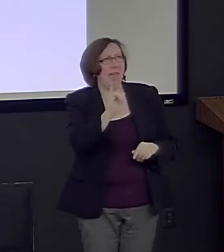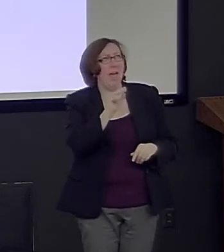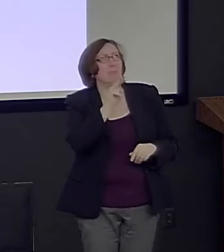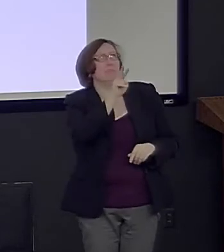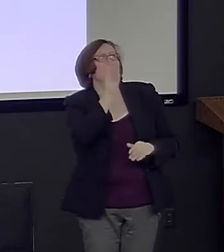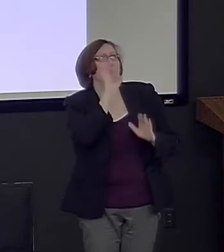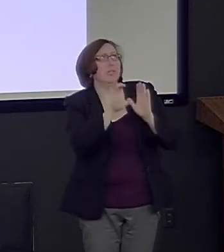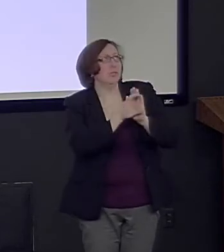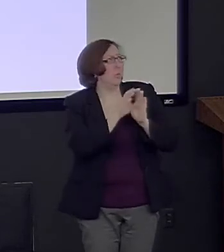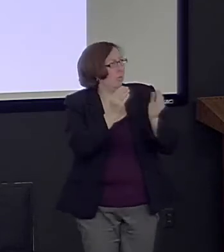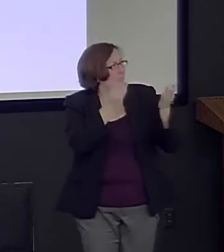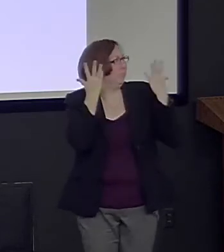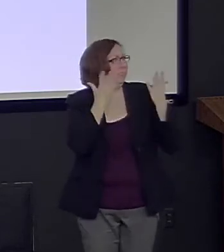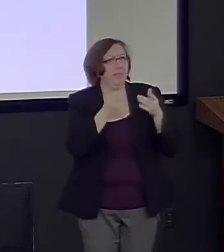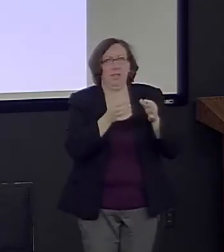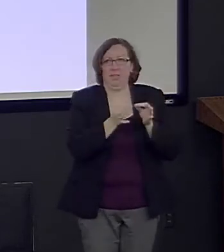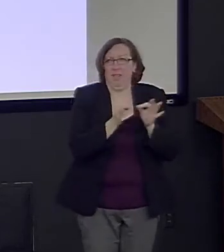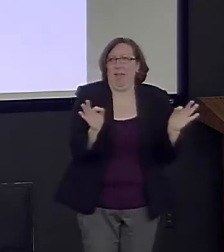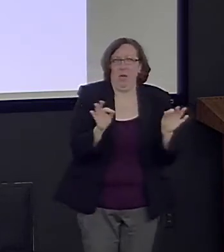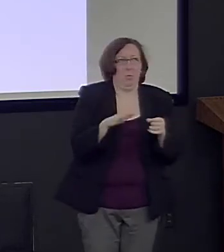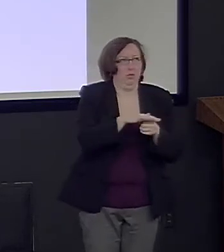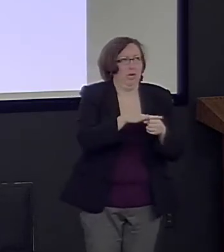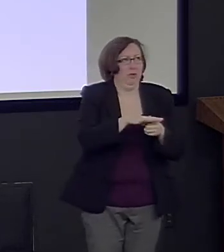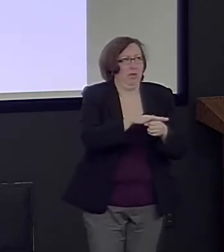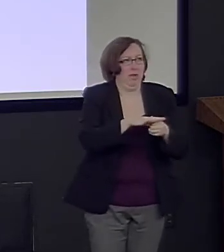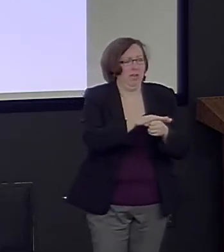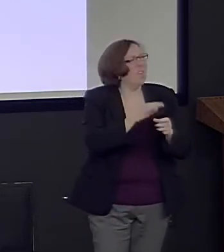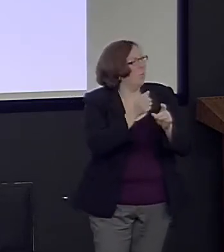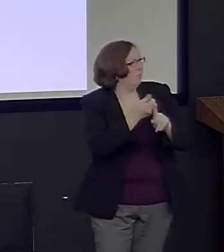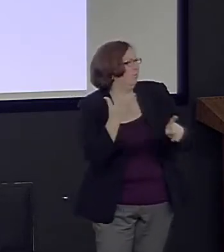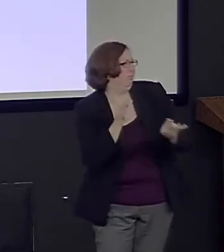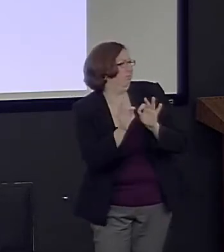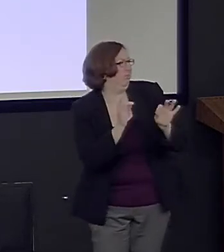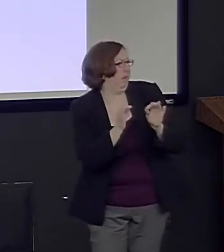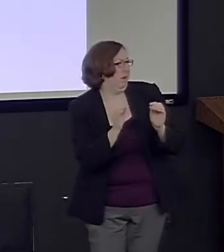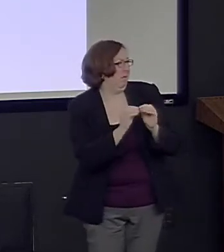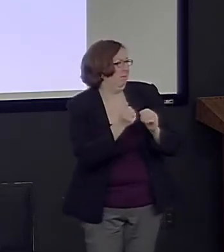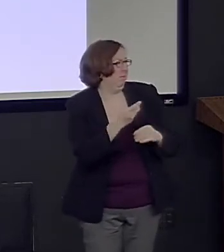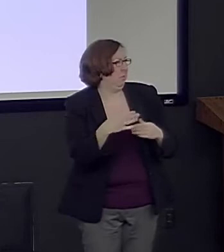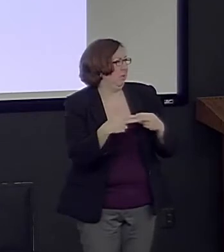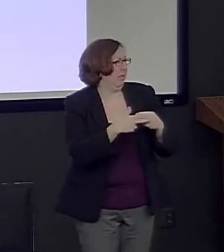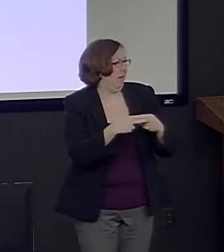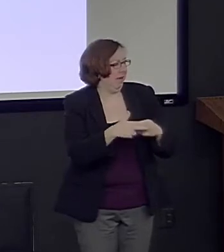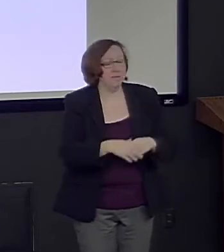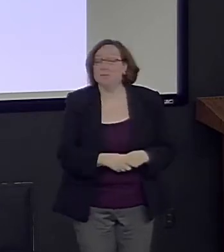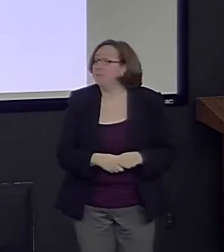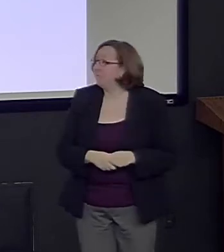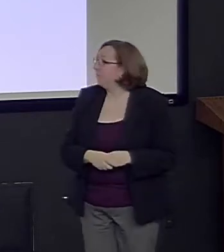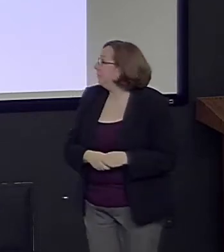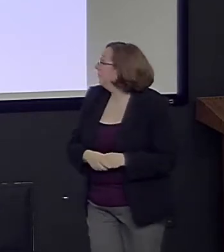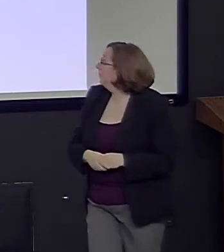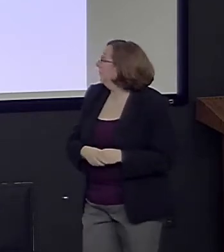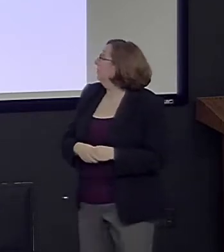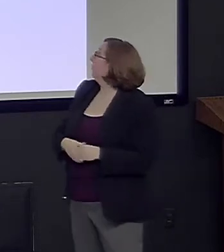And I'll say more about that in a few slides, but let me tell you about this paradigm. In the monologue condition, the